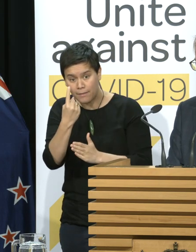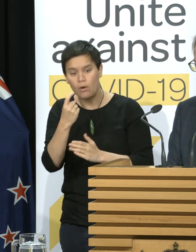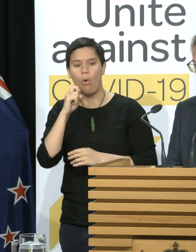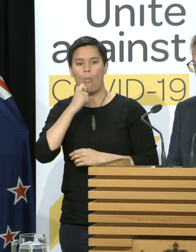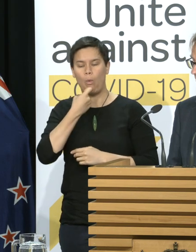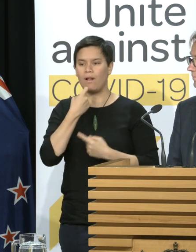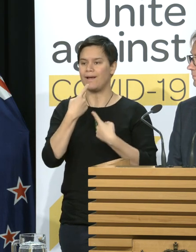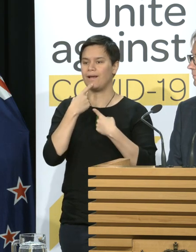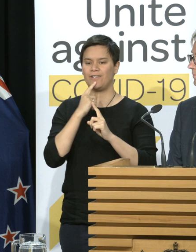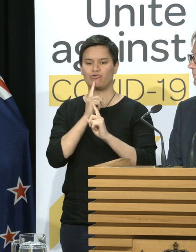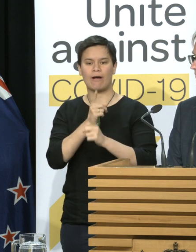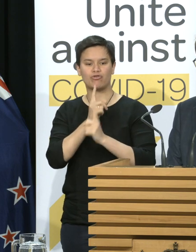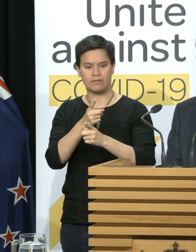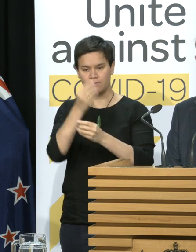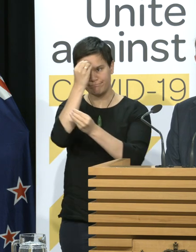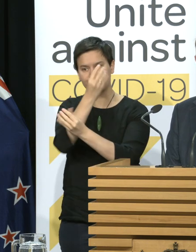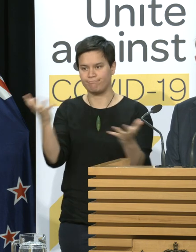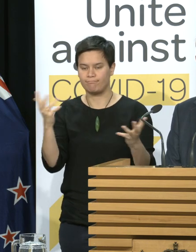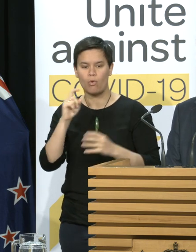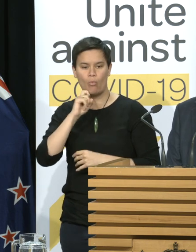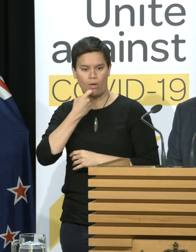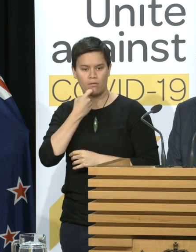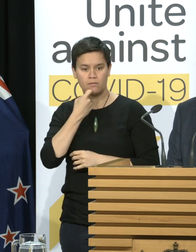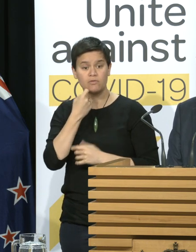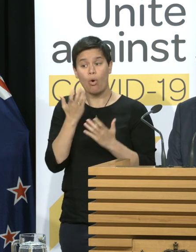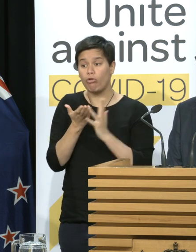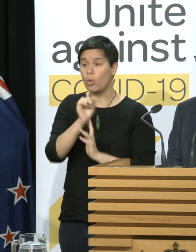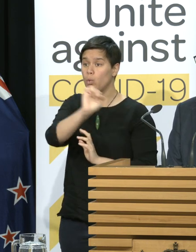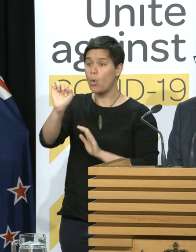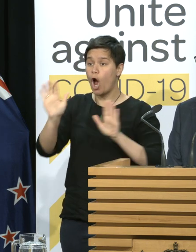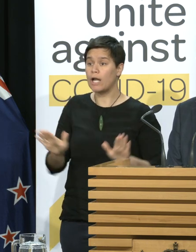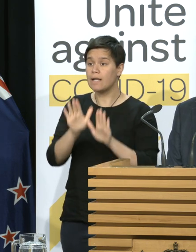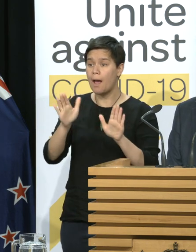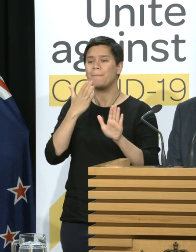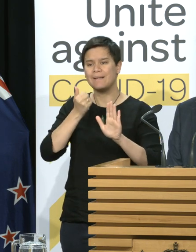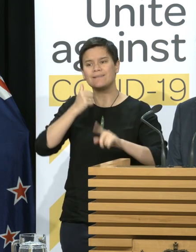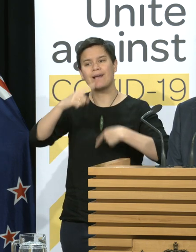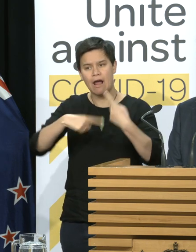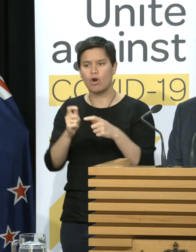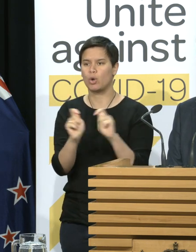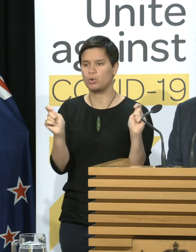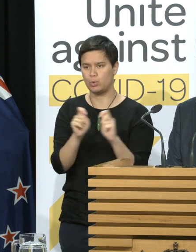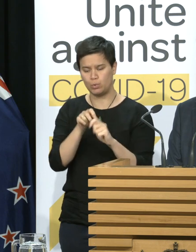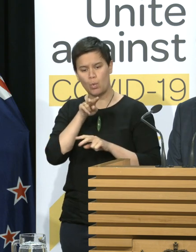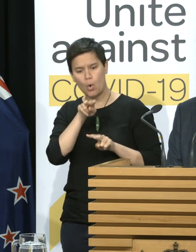So people just keep an ear out. We're there on holiday. And we will let them know if anything changes. it only took an hour yesterday